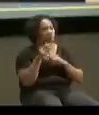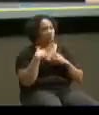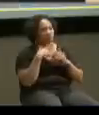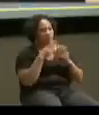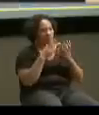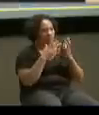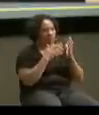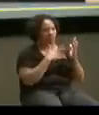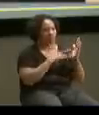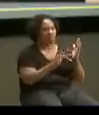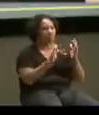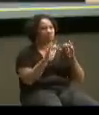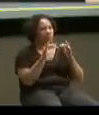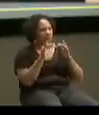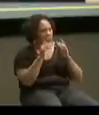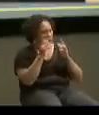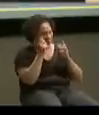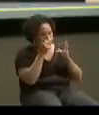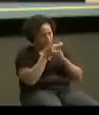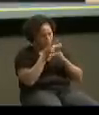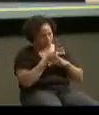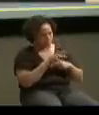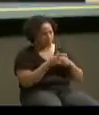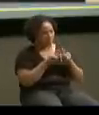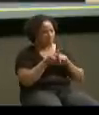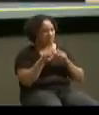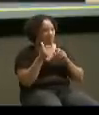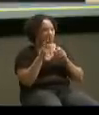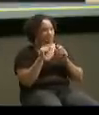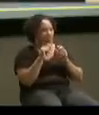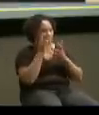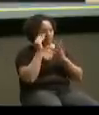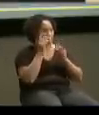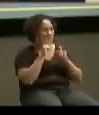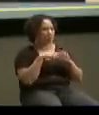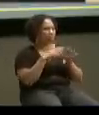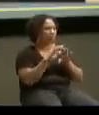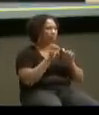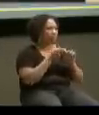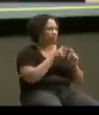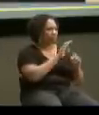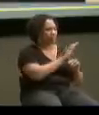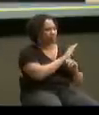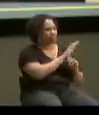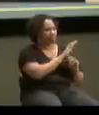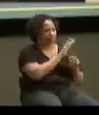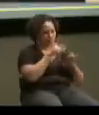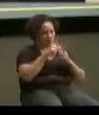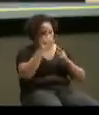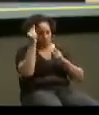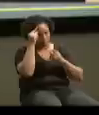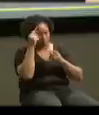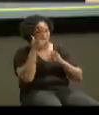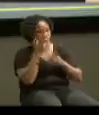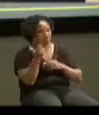THERE'S A LOT OF DATA THAT NEEDS TO BE MADE SENSE OF AND A LOT OF DATA THAT NEEDS TO BE COMMUNICATED FROM OUR INDUSTRY